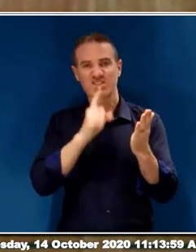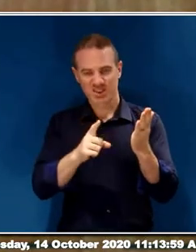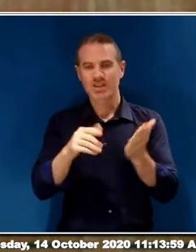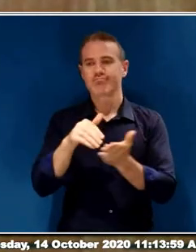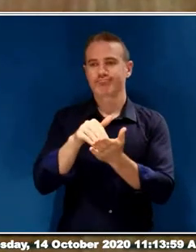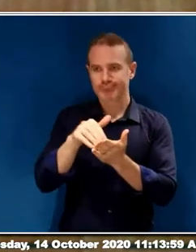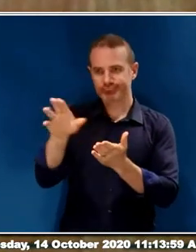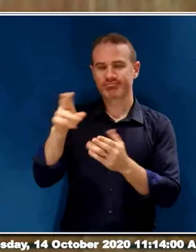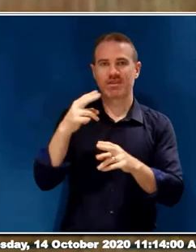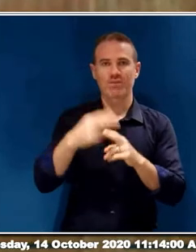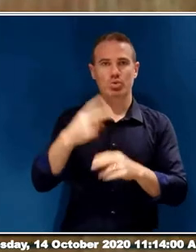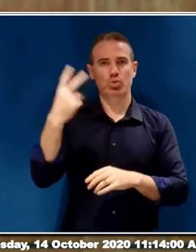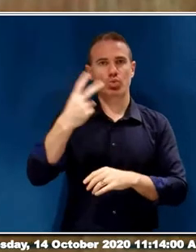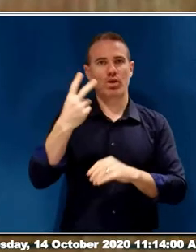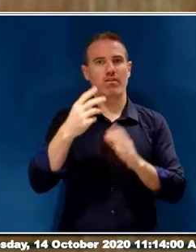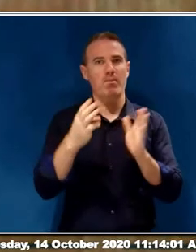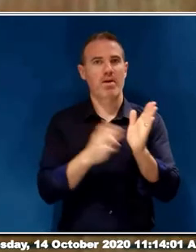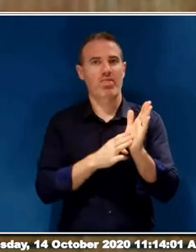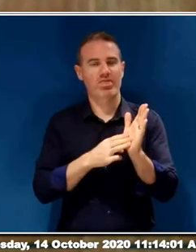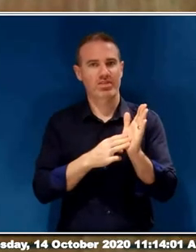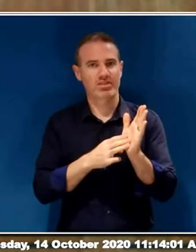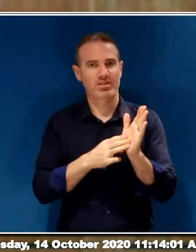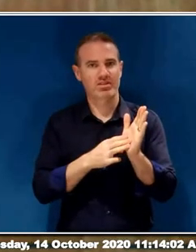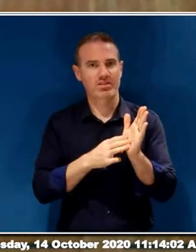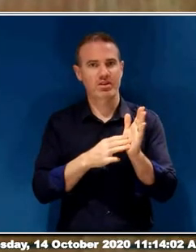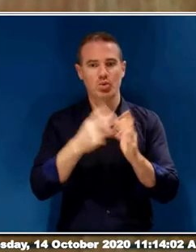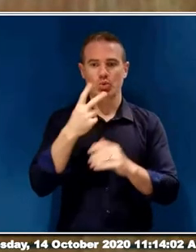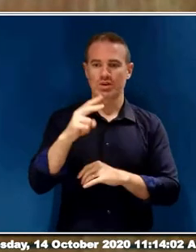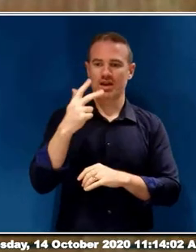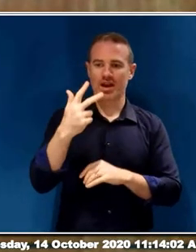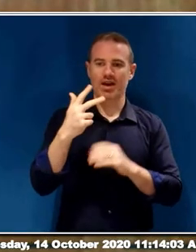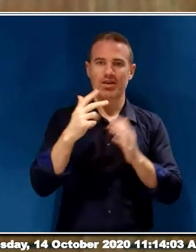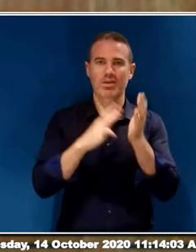and that notice was dated 28 March 2019; is that right? That's correct.